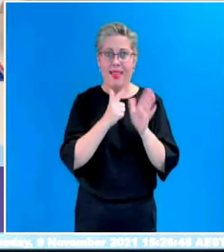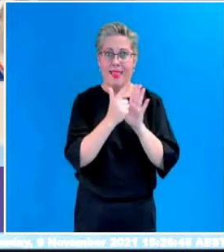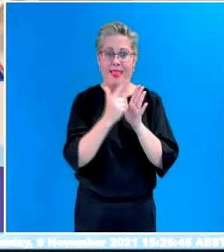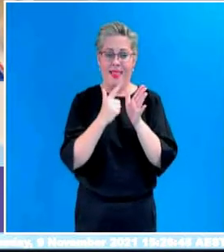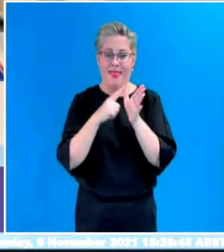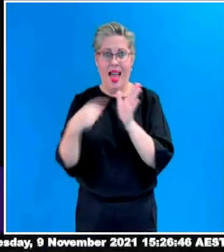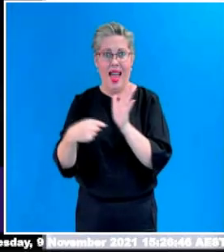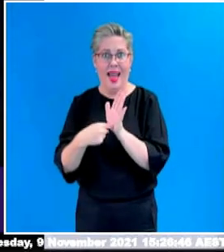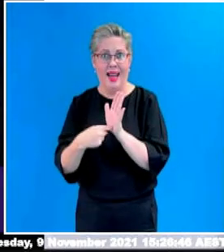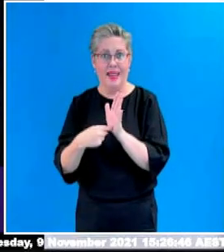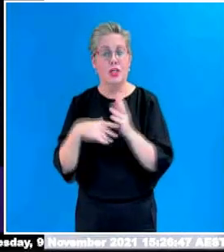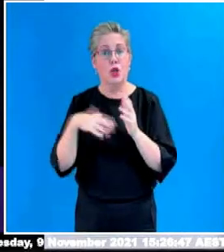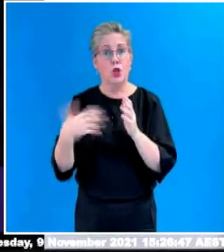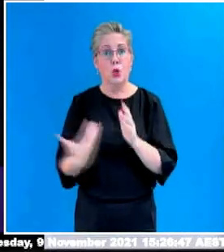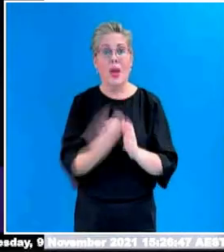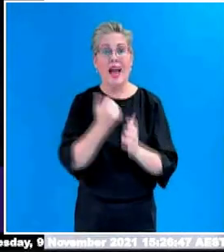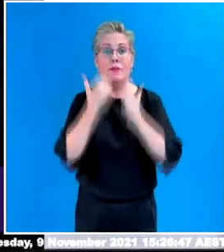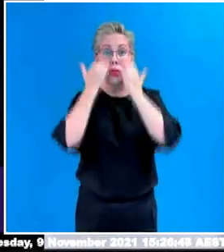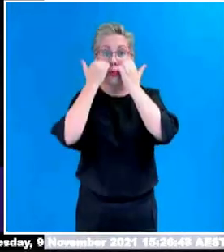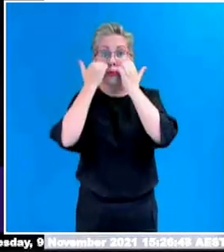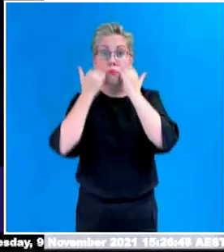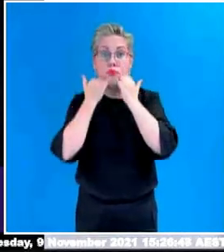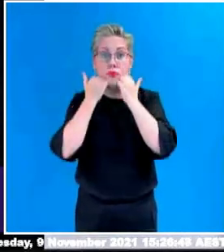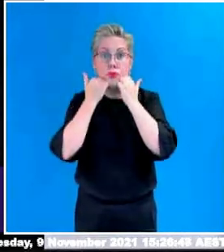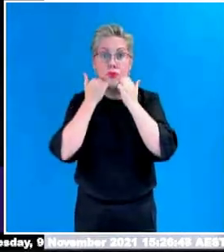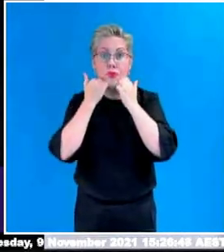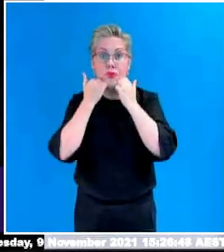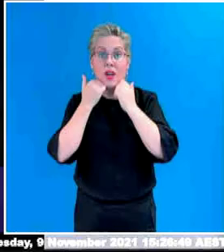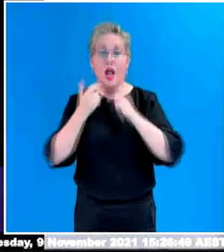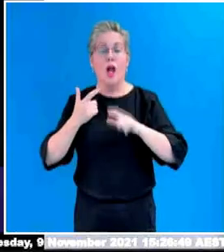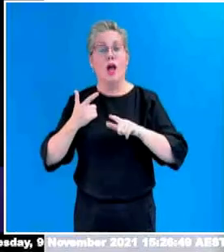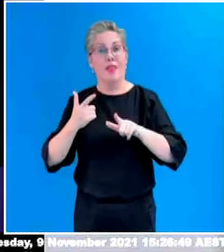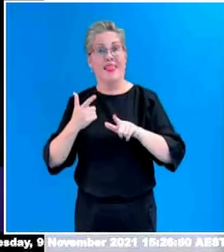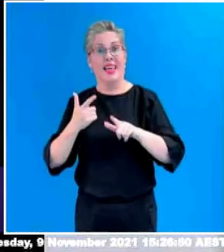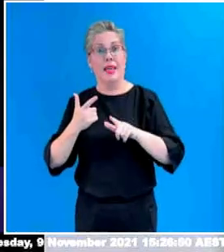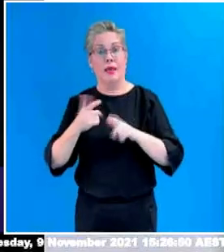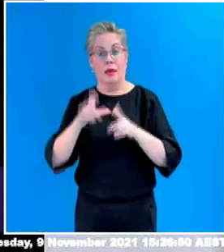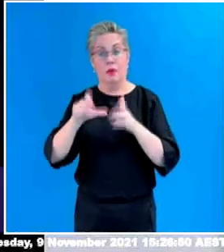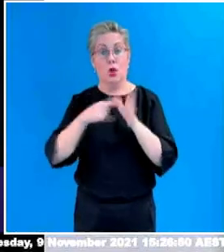mechanism that if the causation of discrimination is a combination of